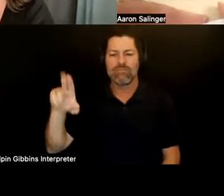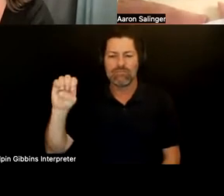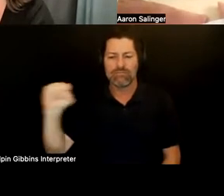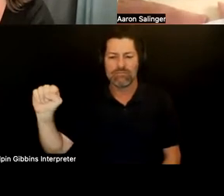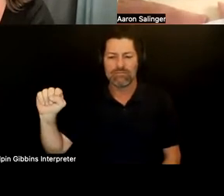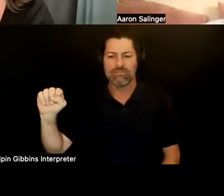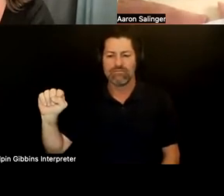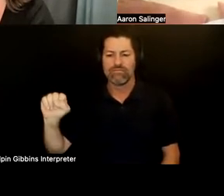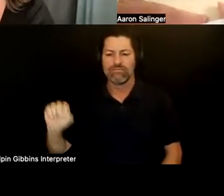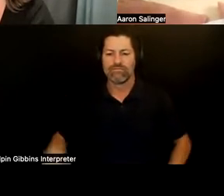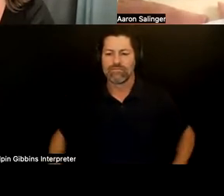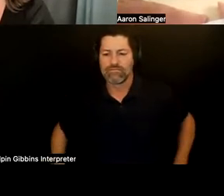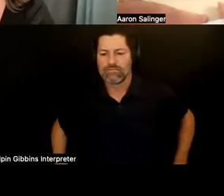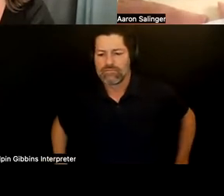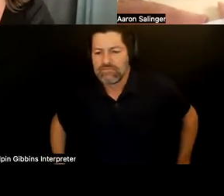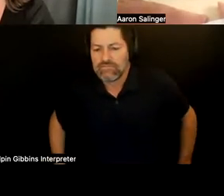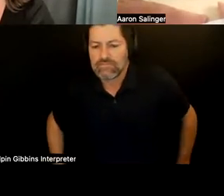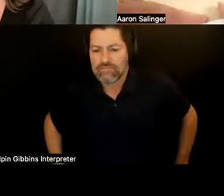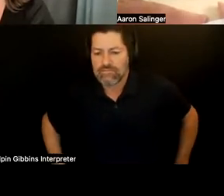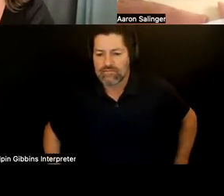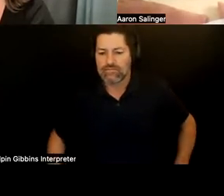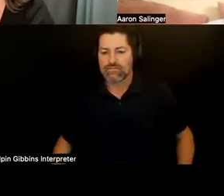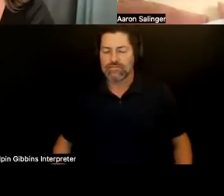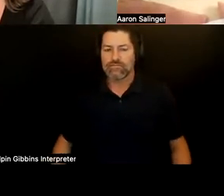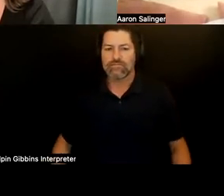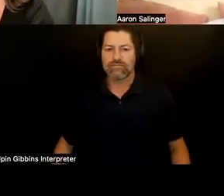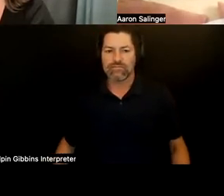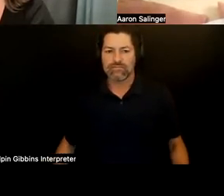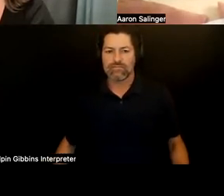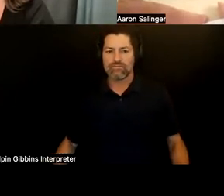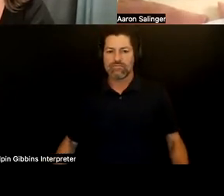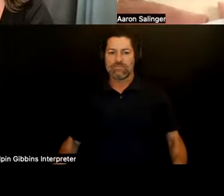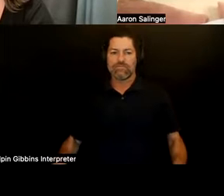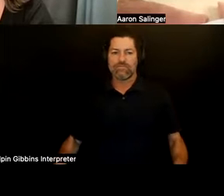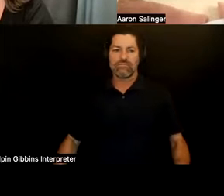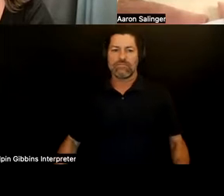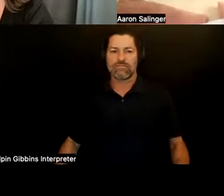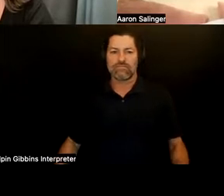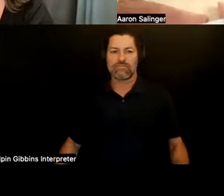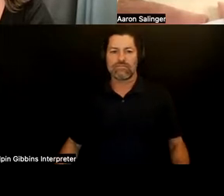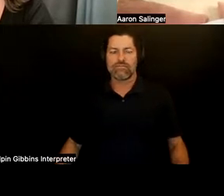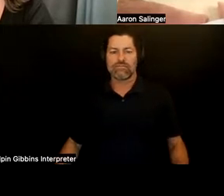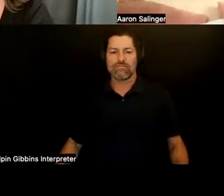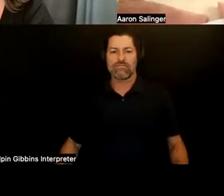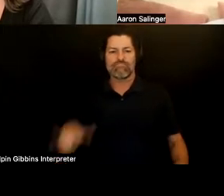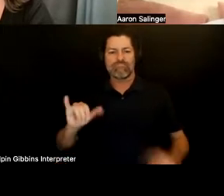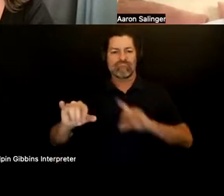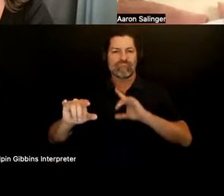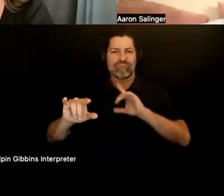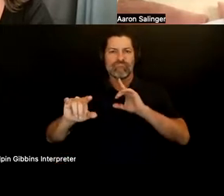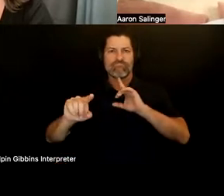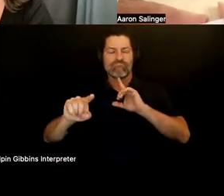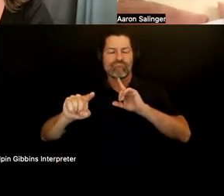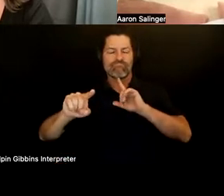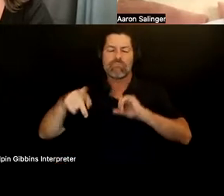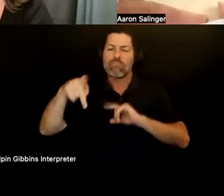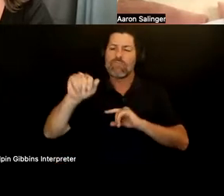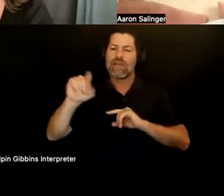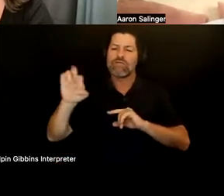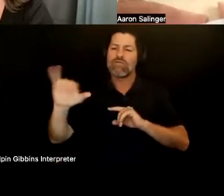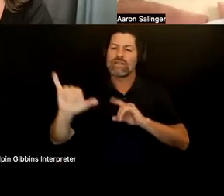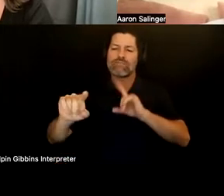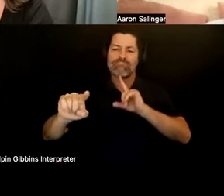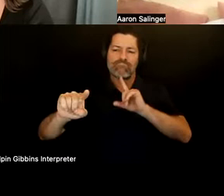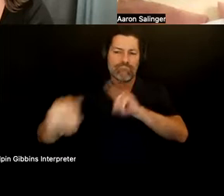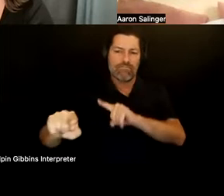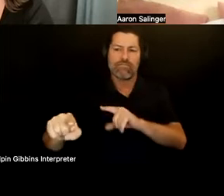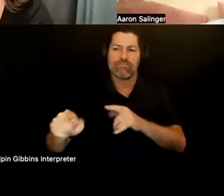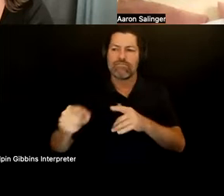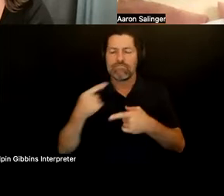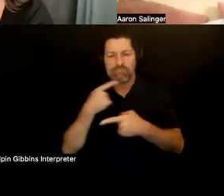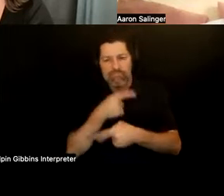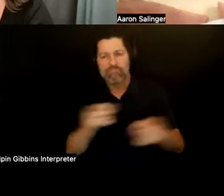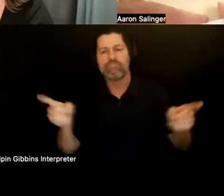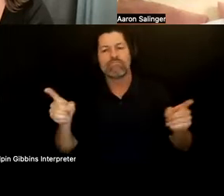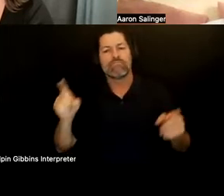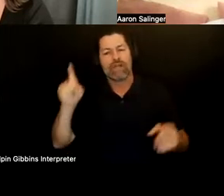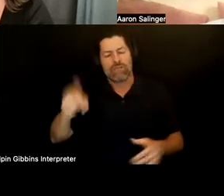19:48:00 don't know dictate of passover is that we have to remember that we were slaves